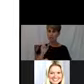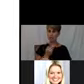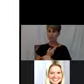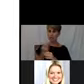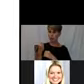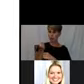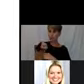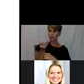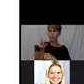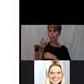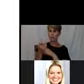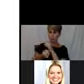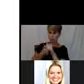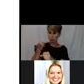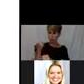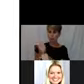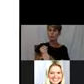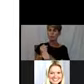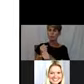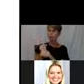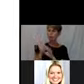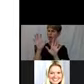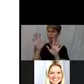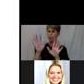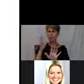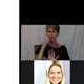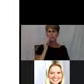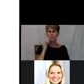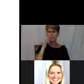But had some wonderful experience prior to ever coming to us.